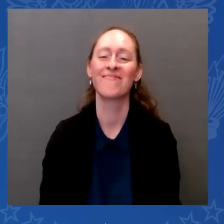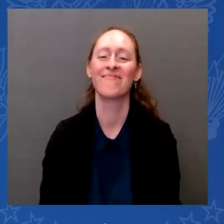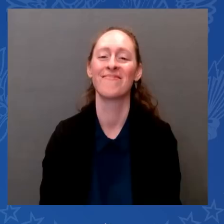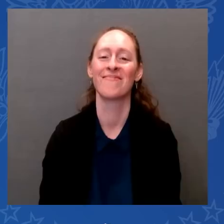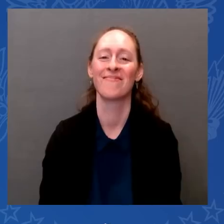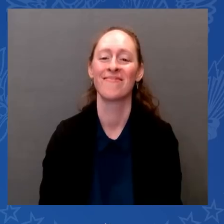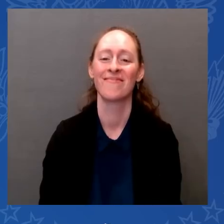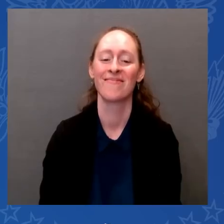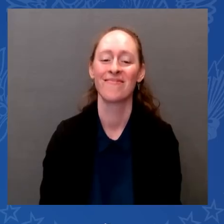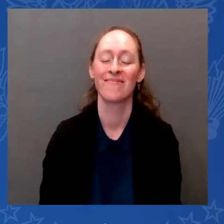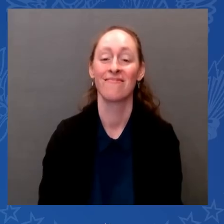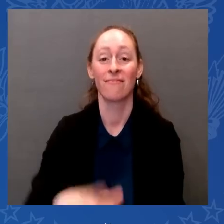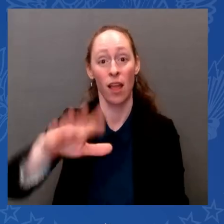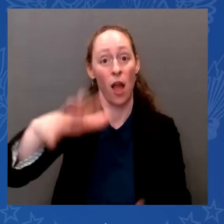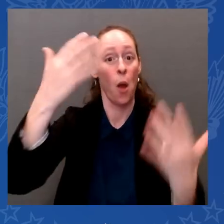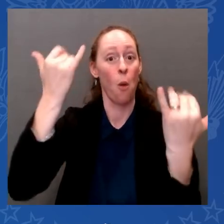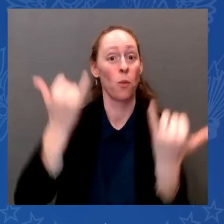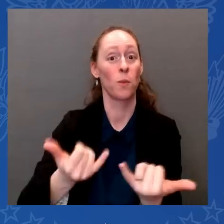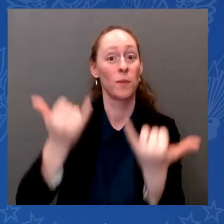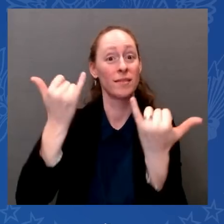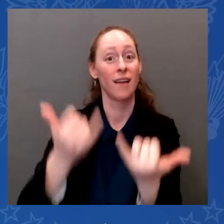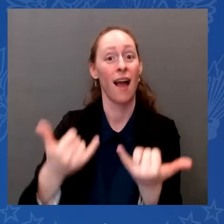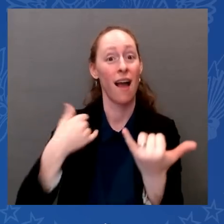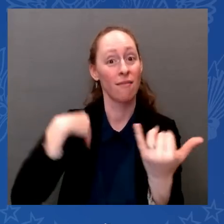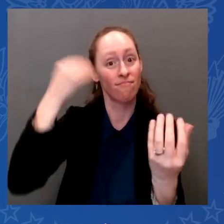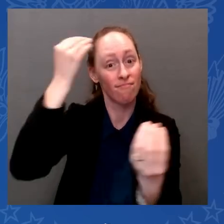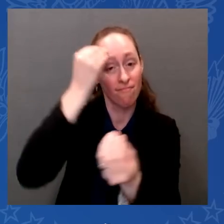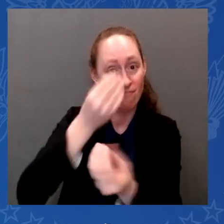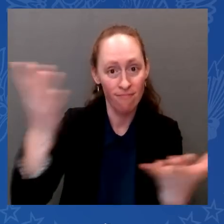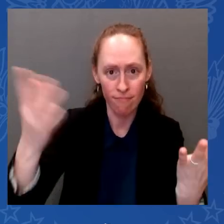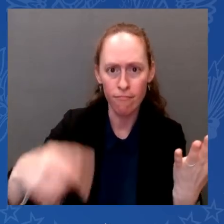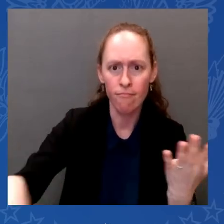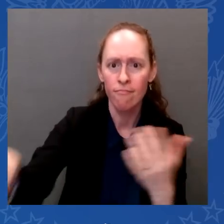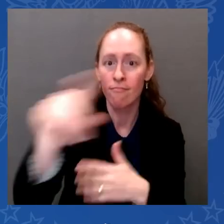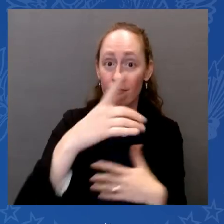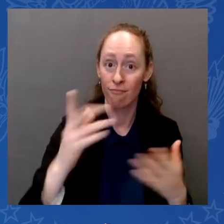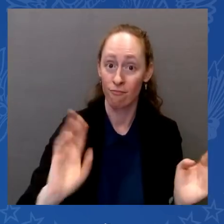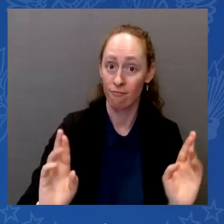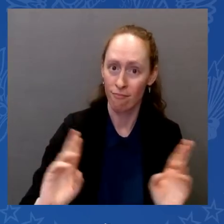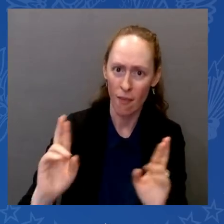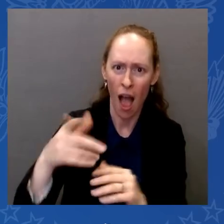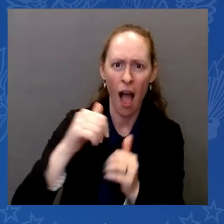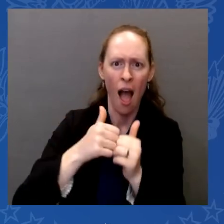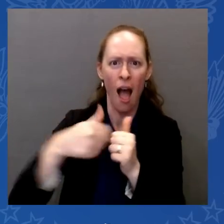can apply for -- to get this relief. And it's simple, and it's now. It's easy. It's fast.